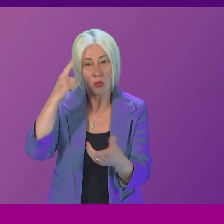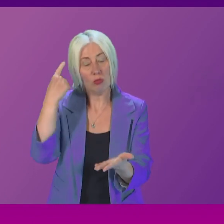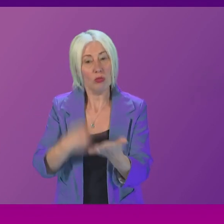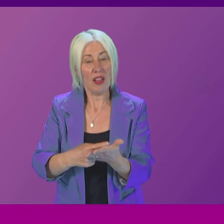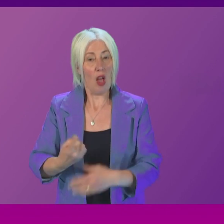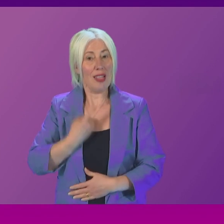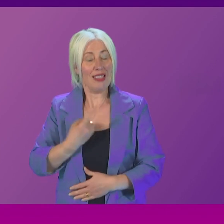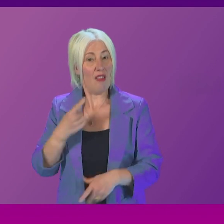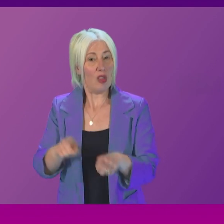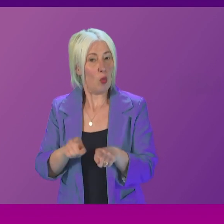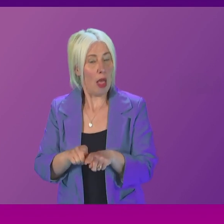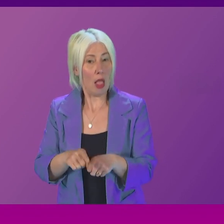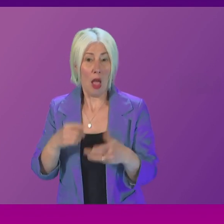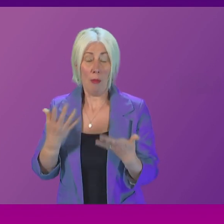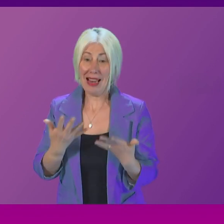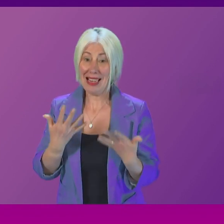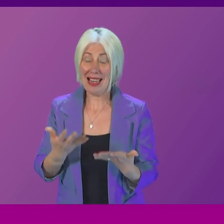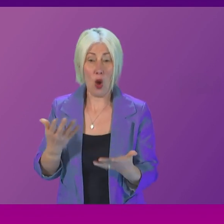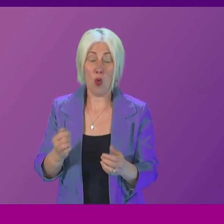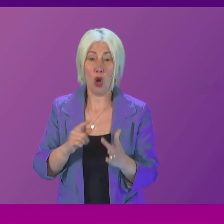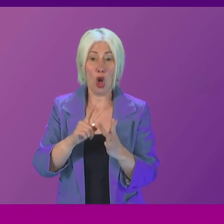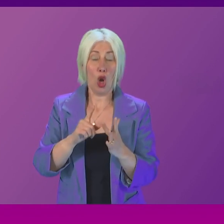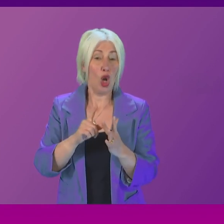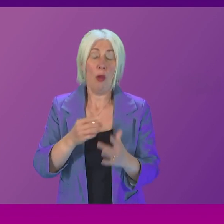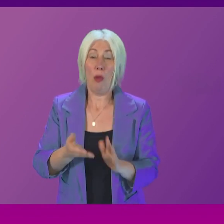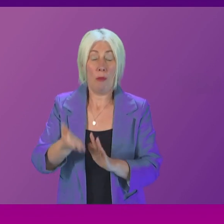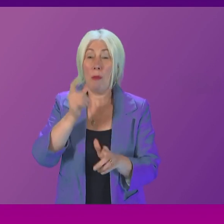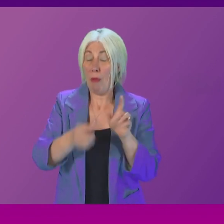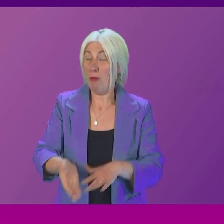I shudder to think what greats such as John Smith and Donald Dewar—those architects